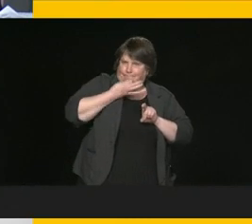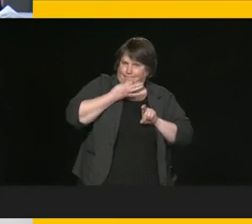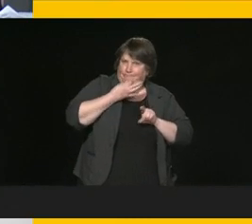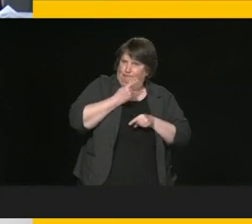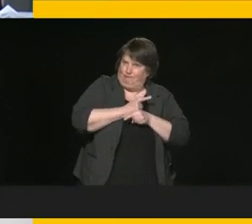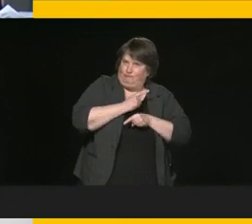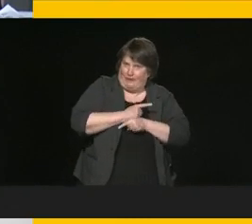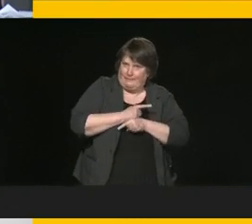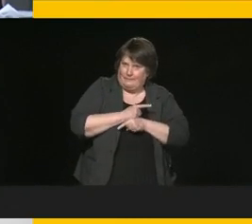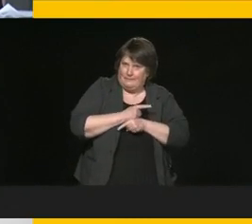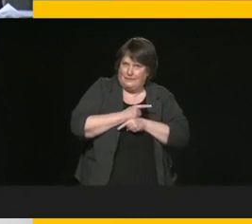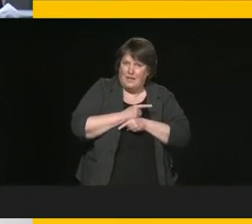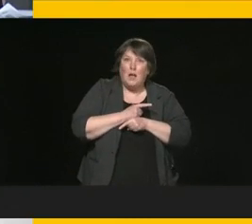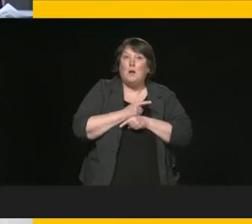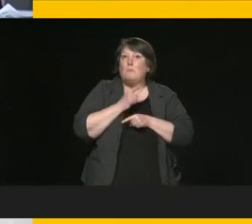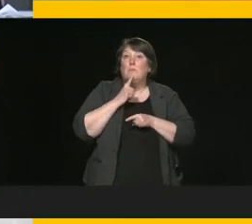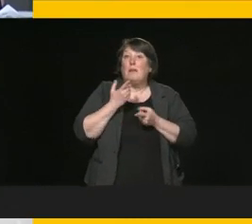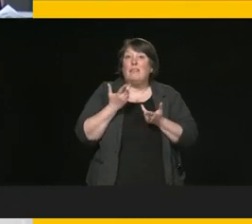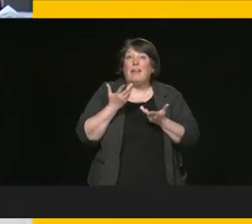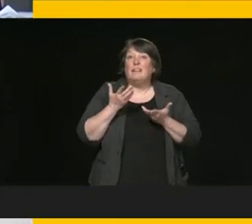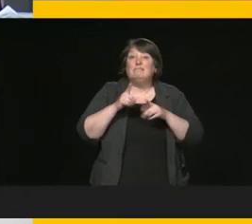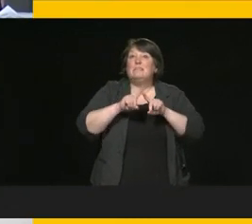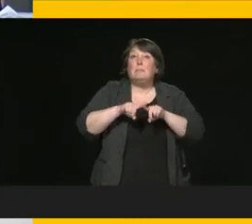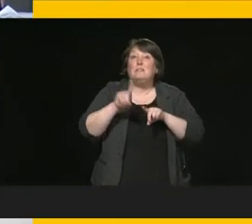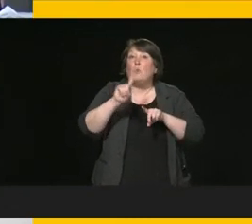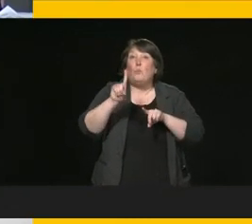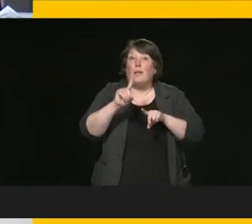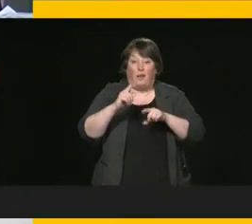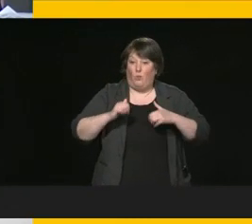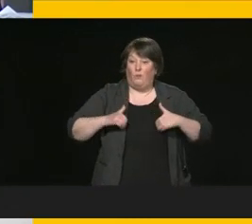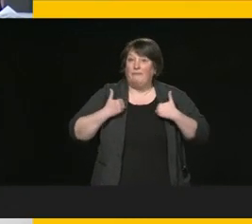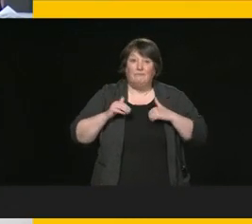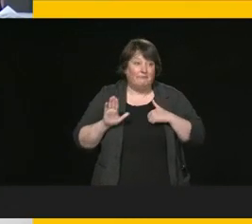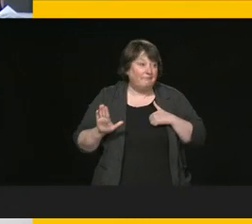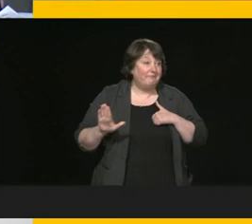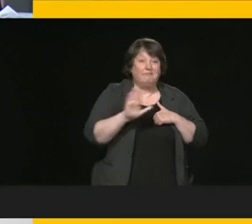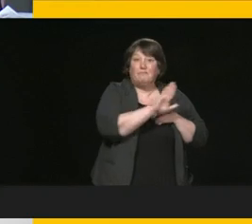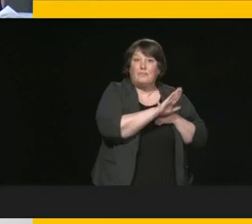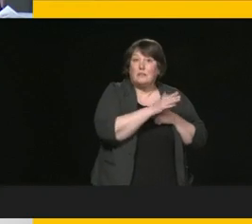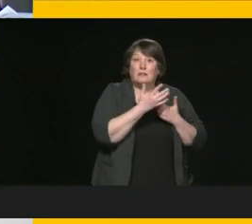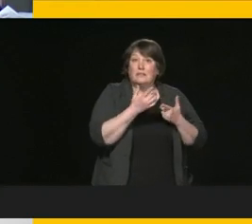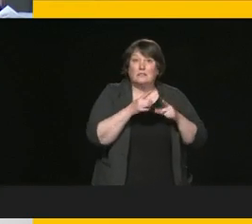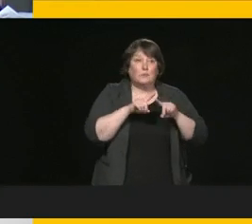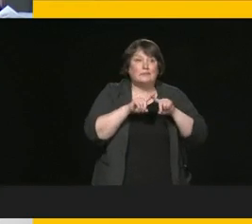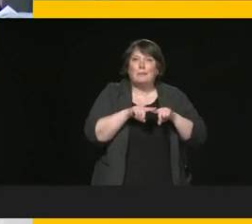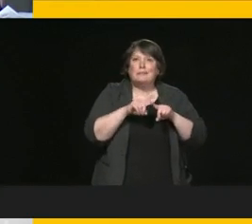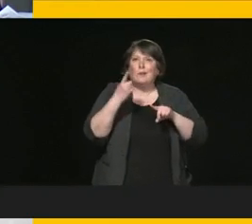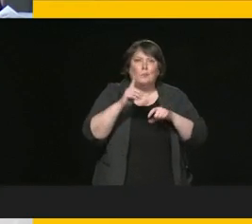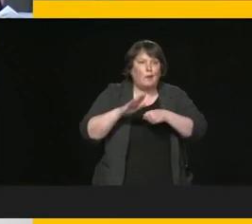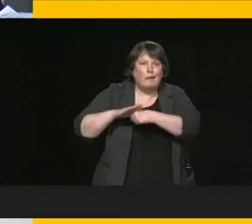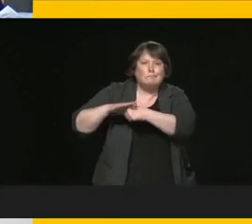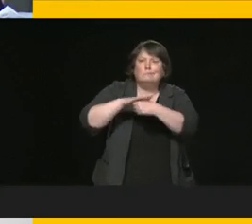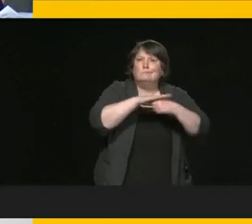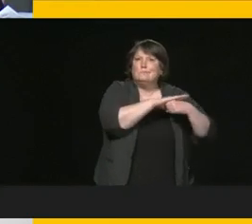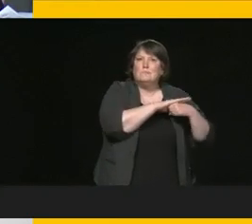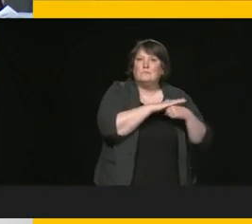THE SYSTEM. BUT THAT IS ALSO COMPOSITE OF THE COUNTRY. SO THOSE MIGHT BE DIFFERENT